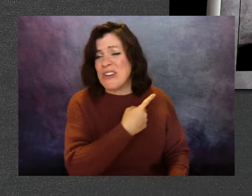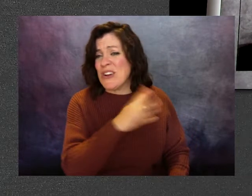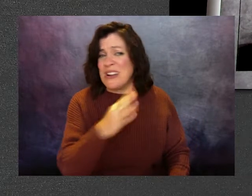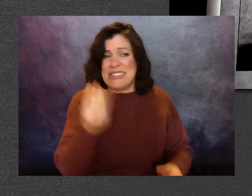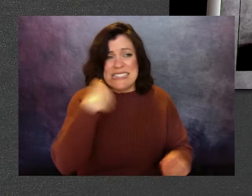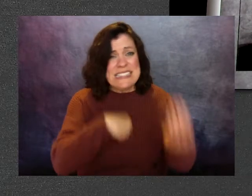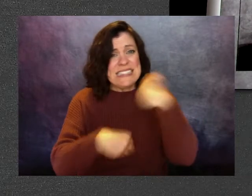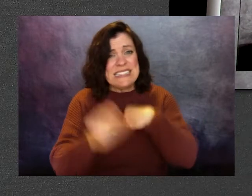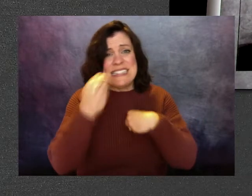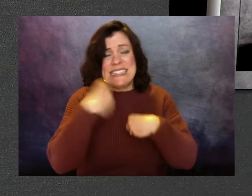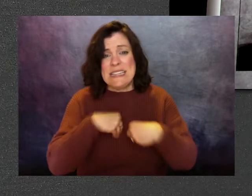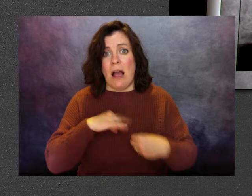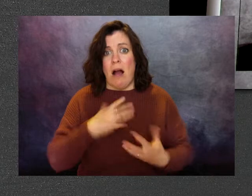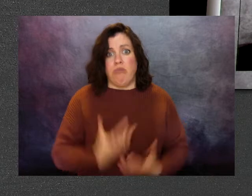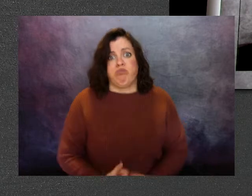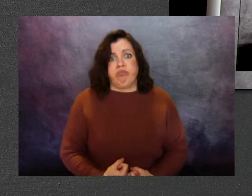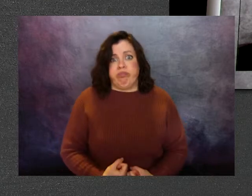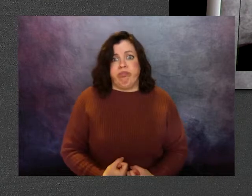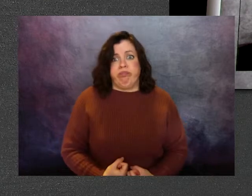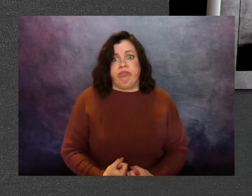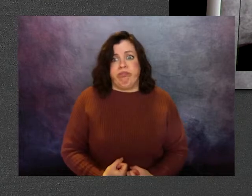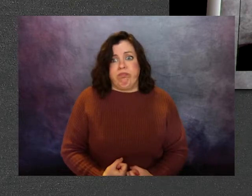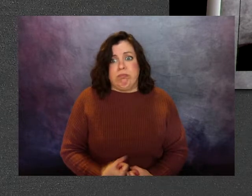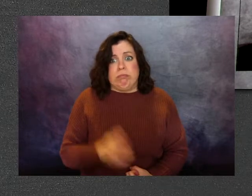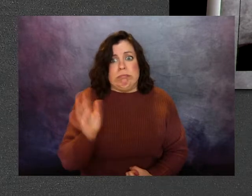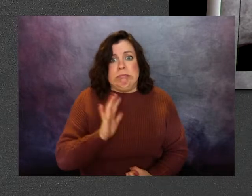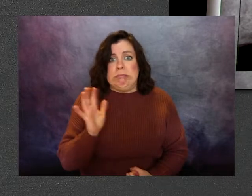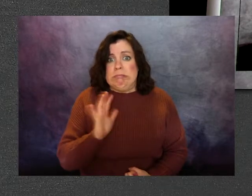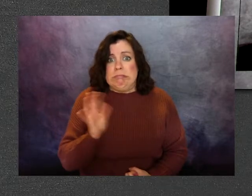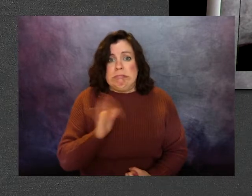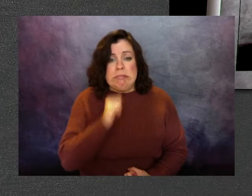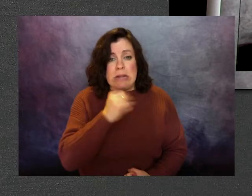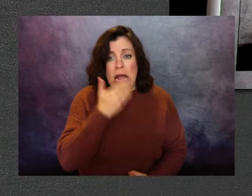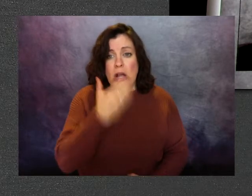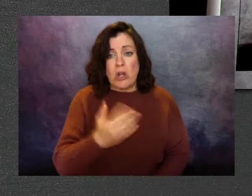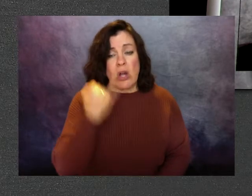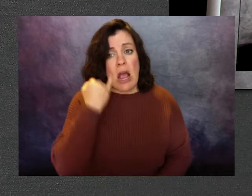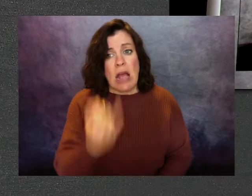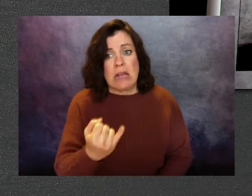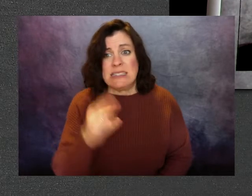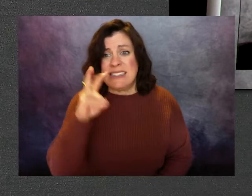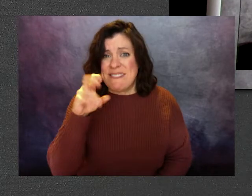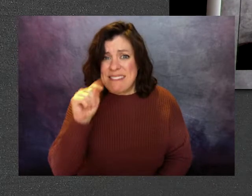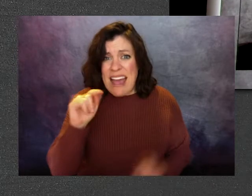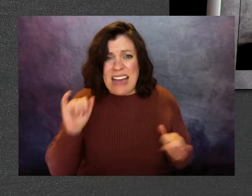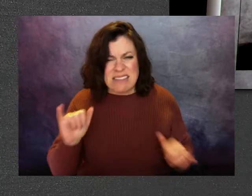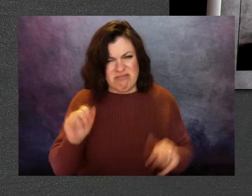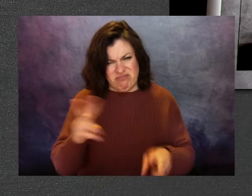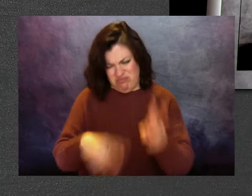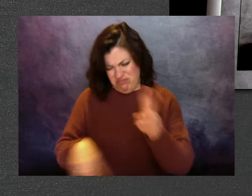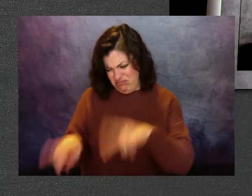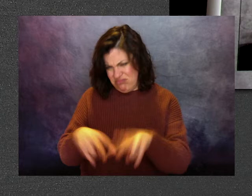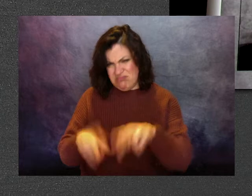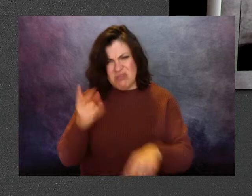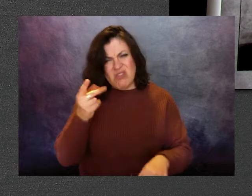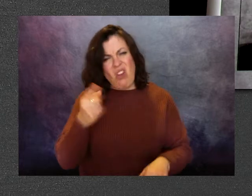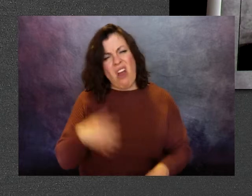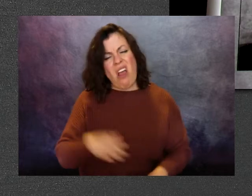Oh my goodness. That was not a good idea. So the veterinarian could see what was going on, why the dog wasn't feeling well.